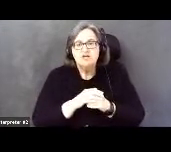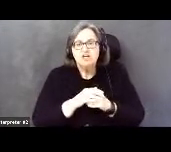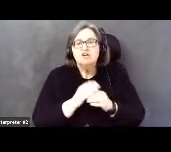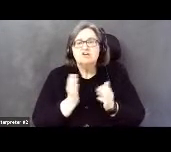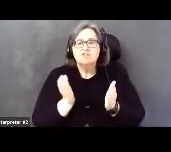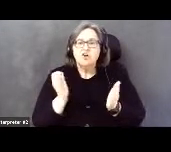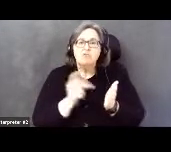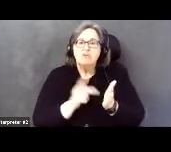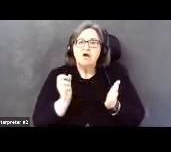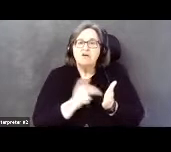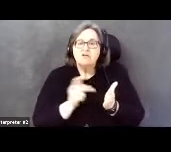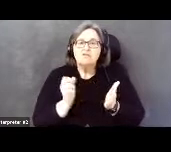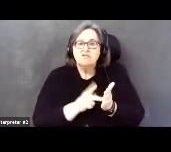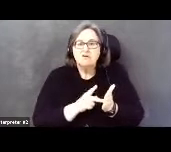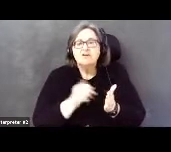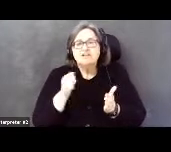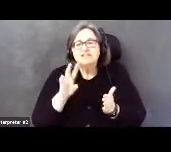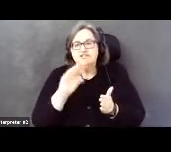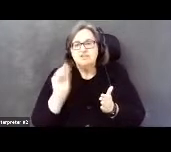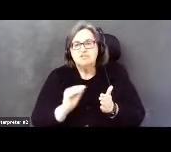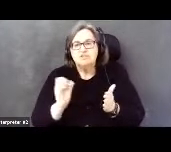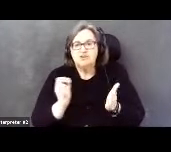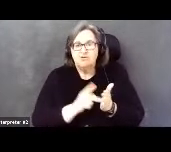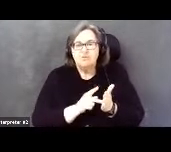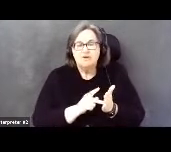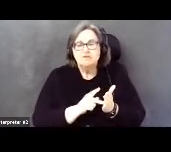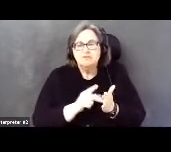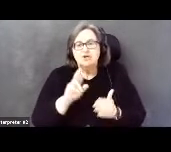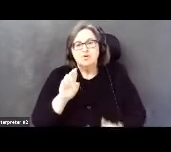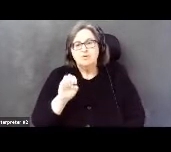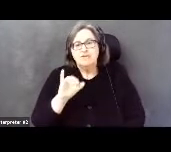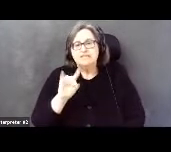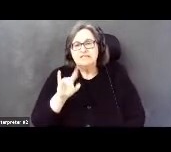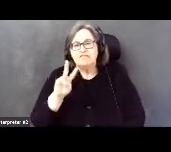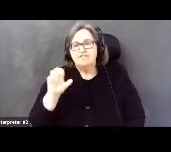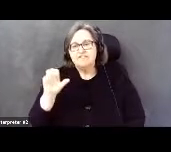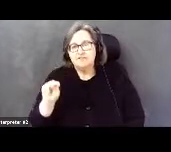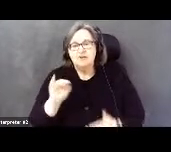was quite good compared to the baseline